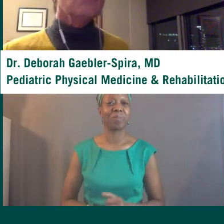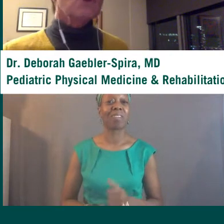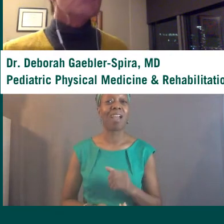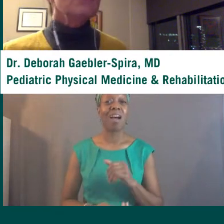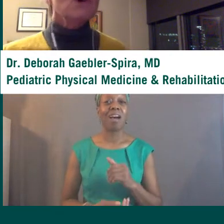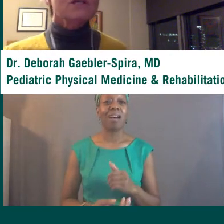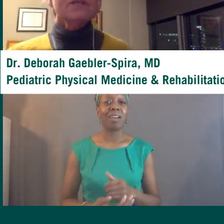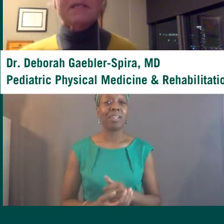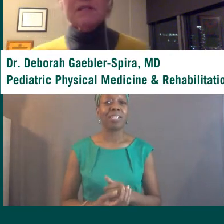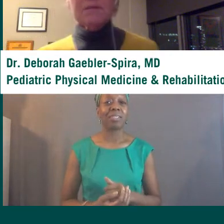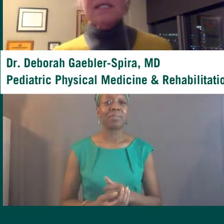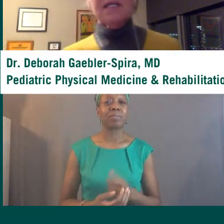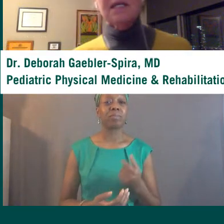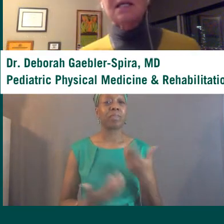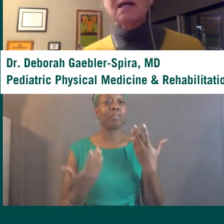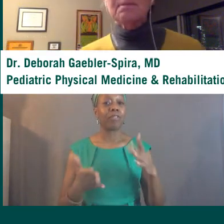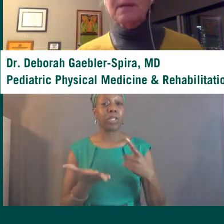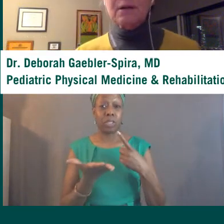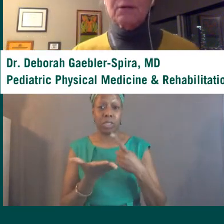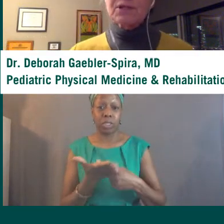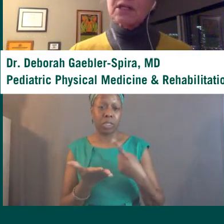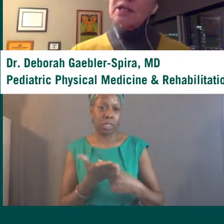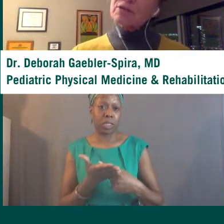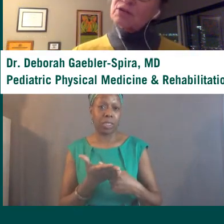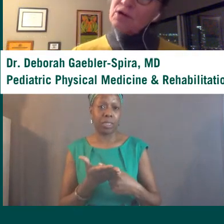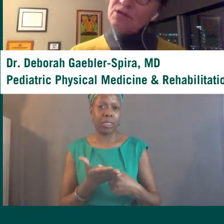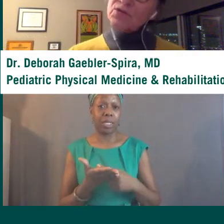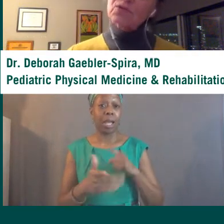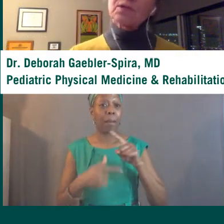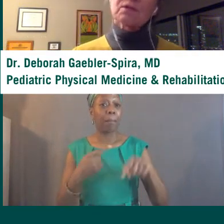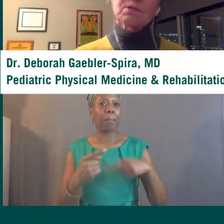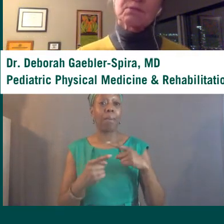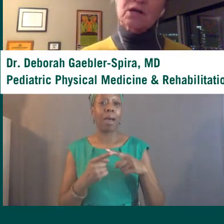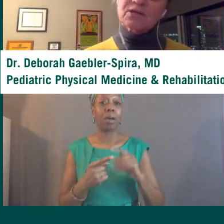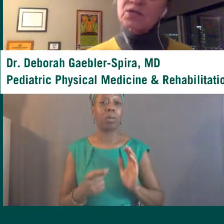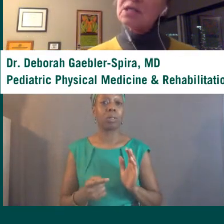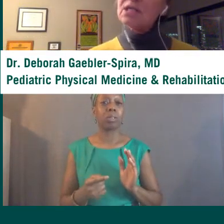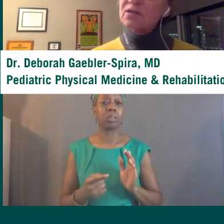We talked about in the beginning about the cause of cerebral palsy